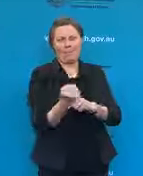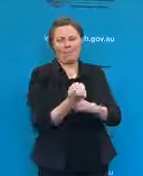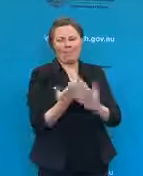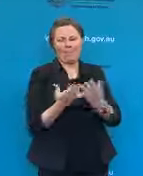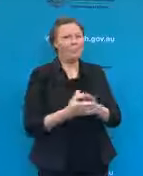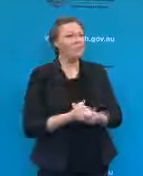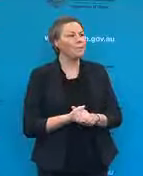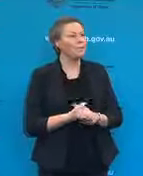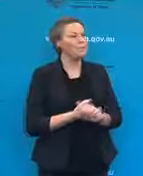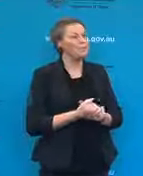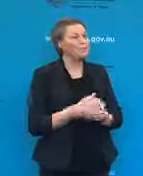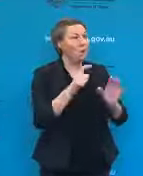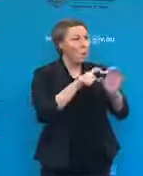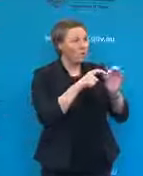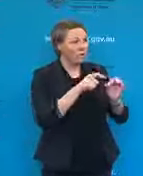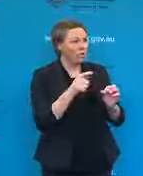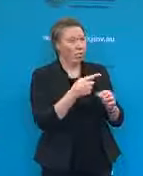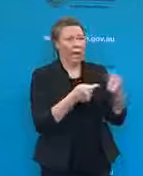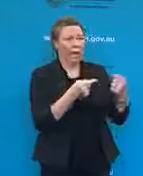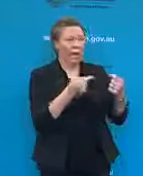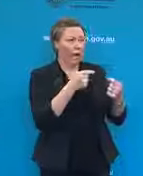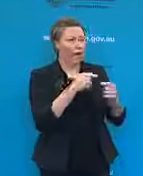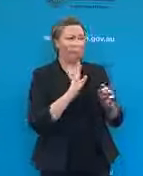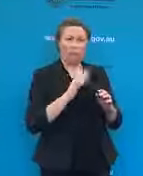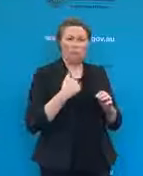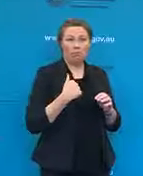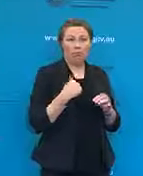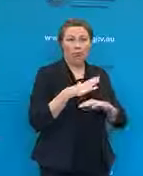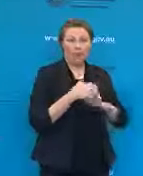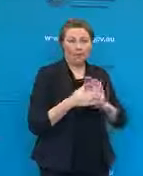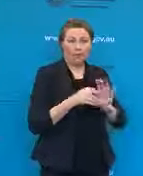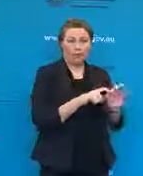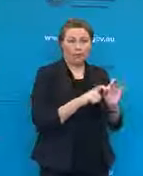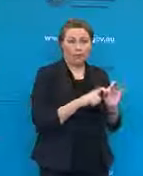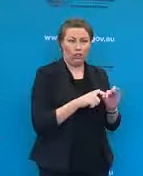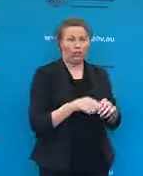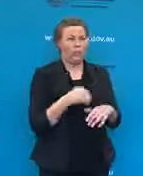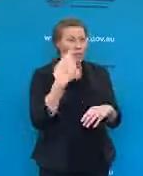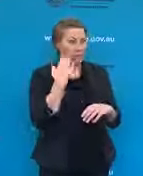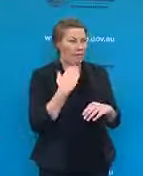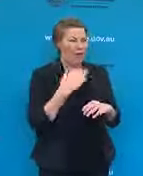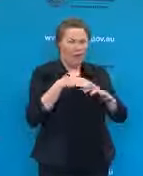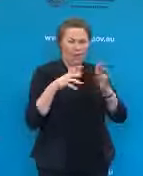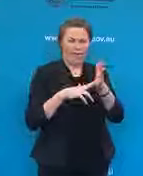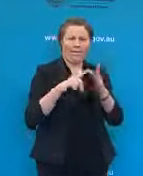Reporter: Sorry, I have another question about what talking about. So just on the Victorian response to the outbreak.